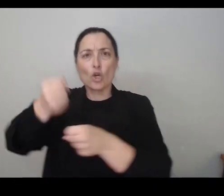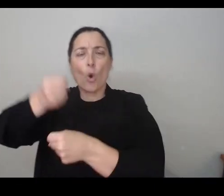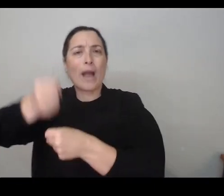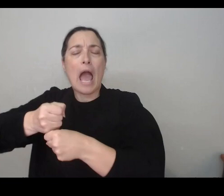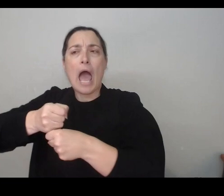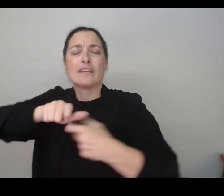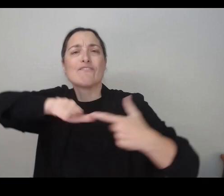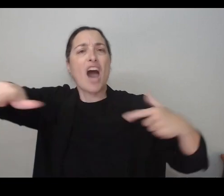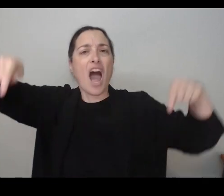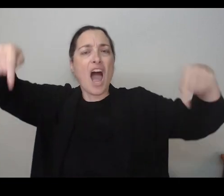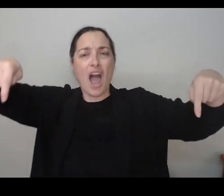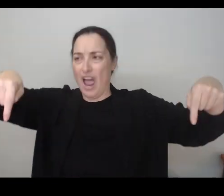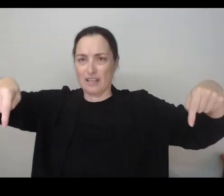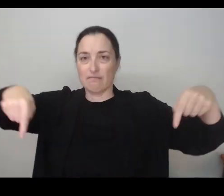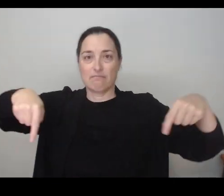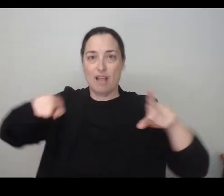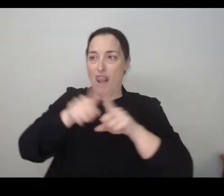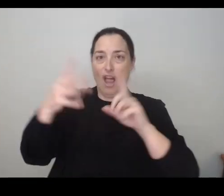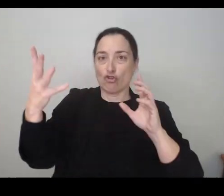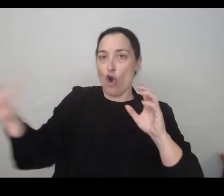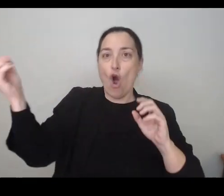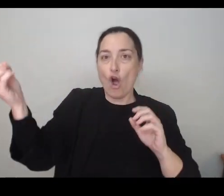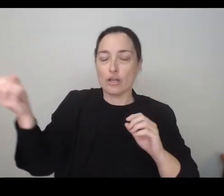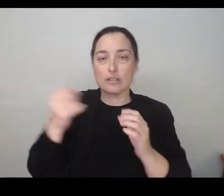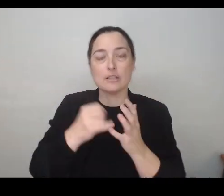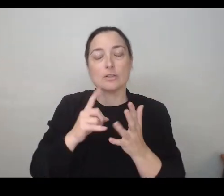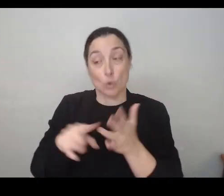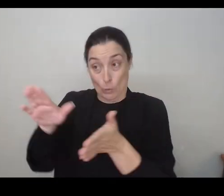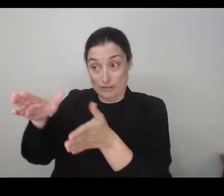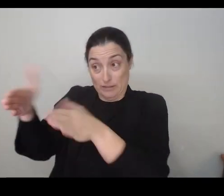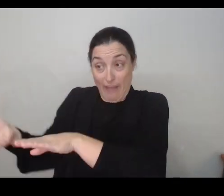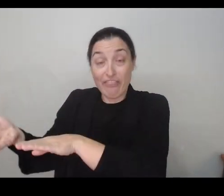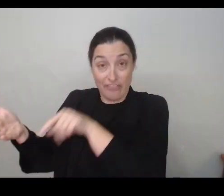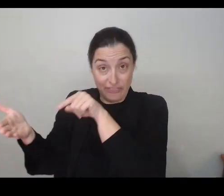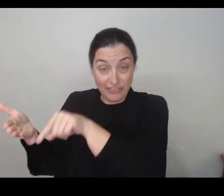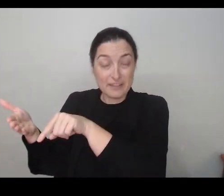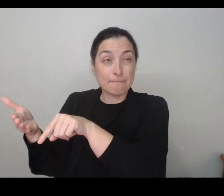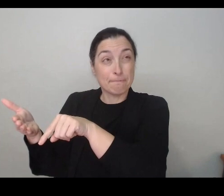And so, it took time just after his death, between, I would say the 1903